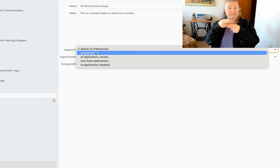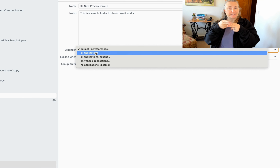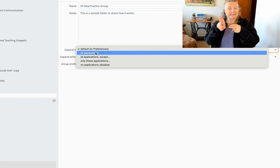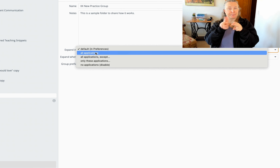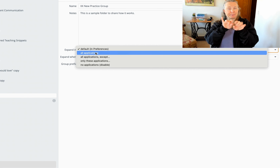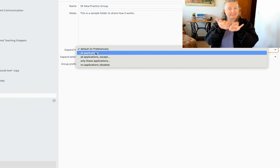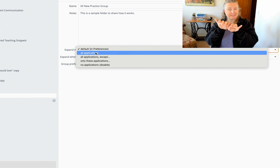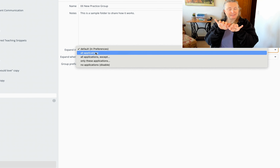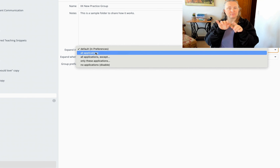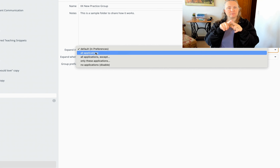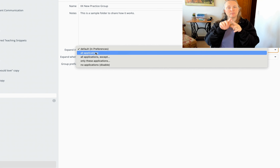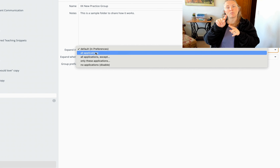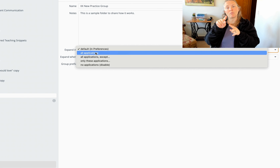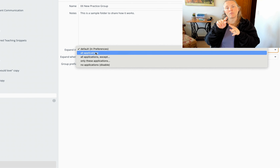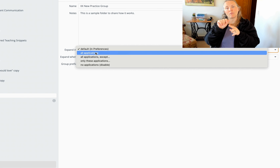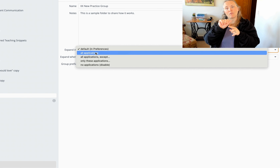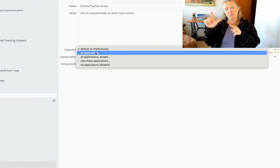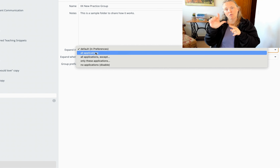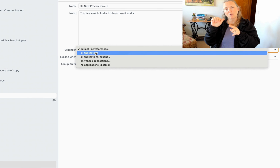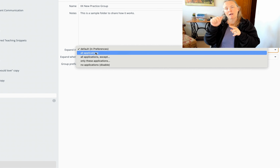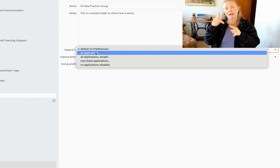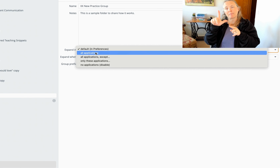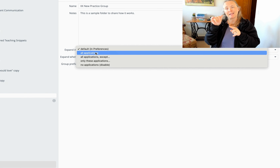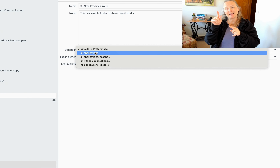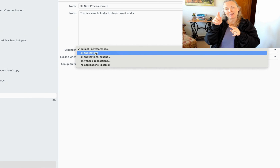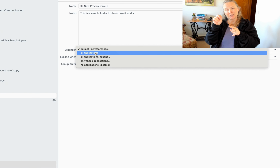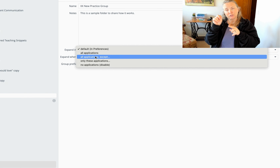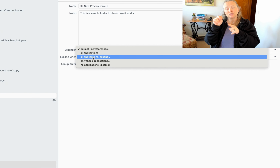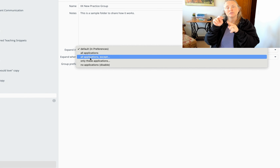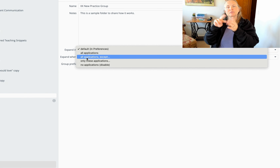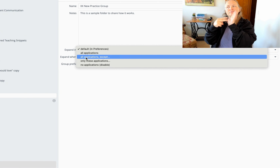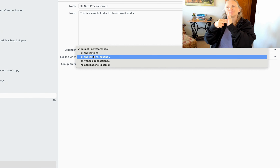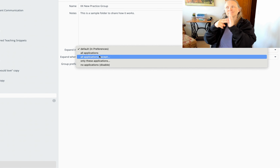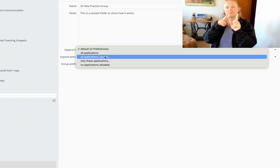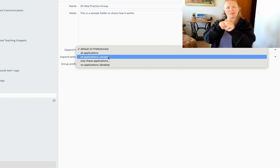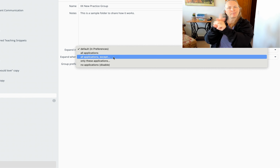All applications would mean only when you're in an open application or you can